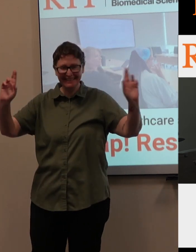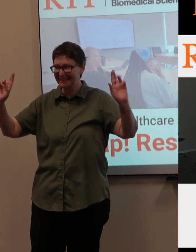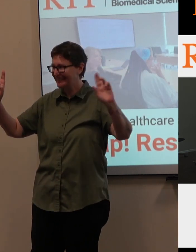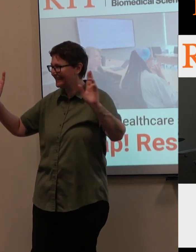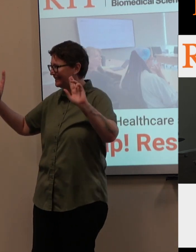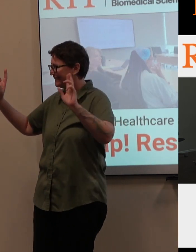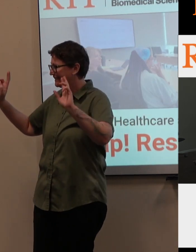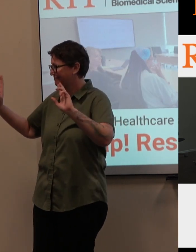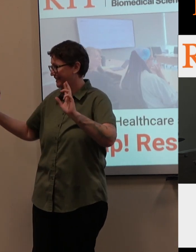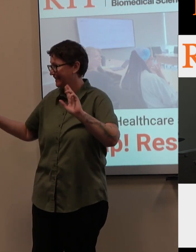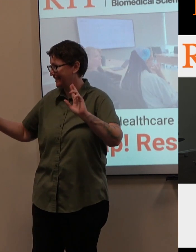Is everyone ready?